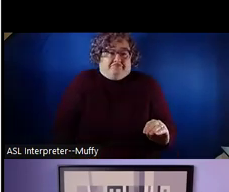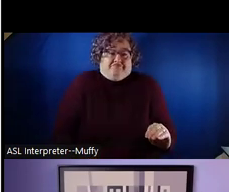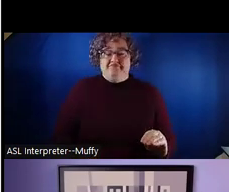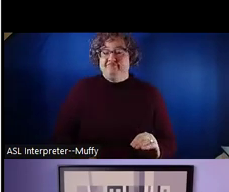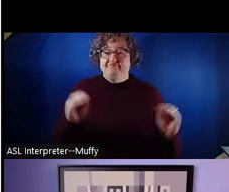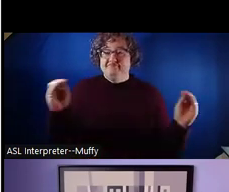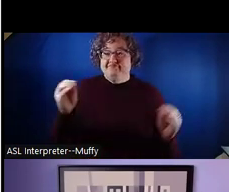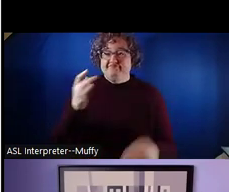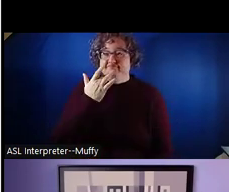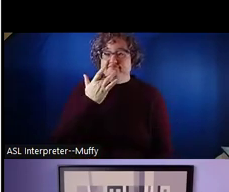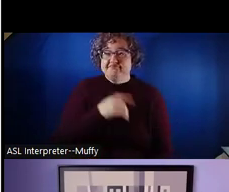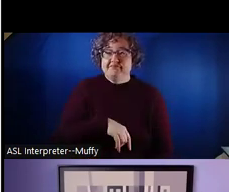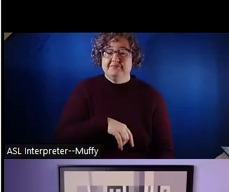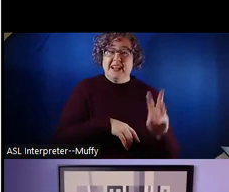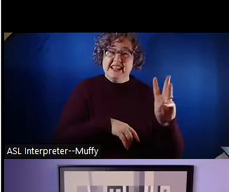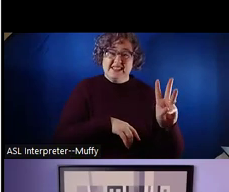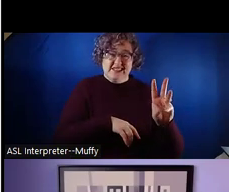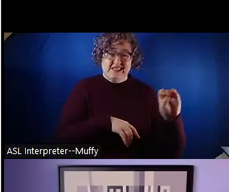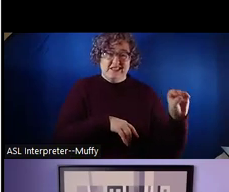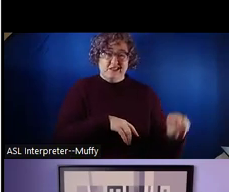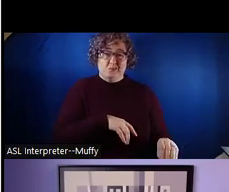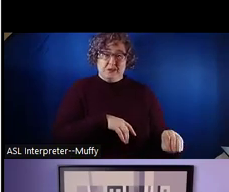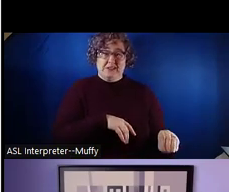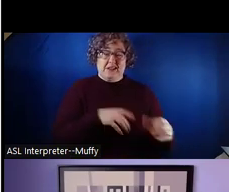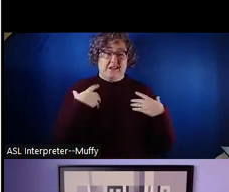and only about 6% of healthcare professionals,